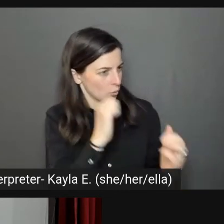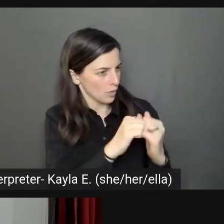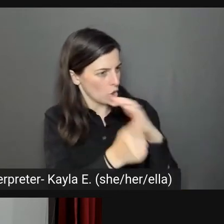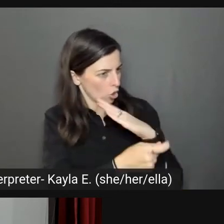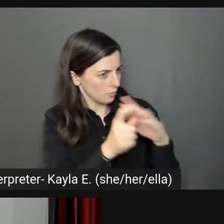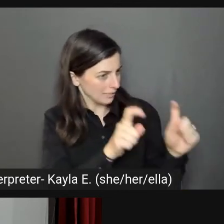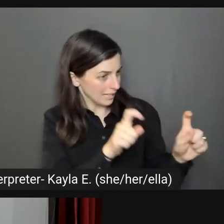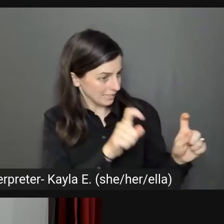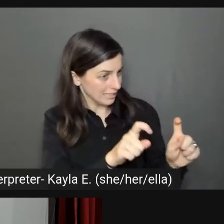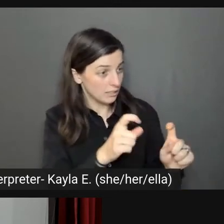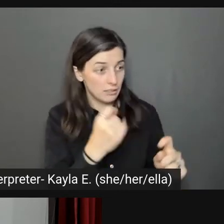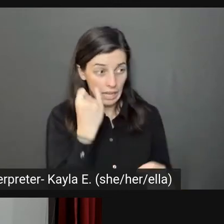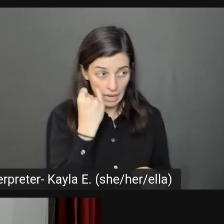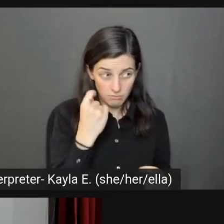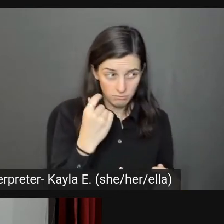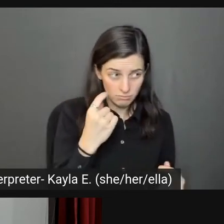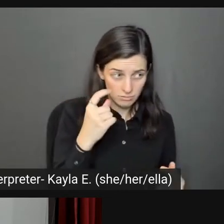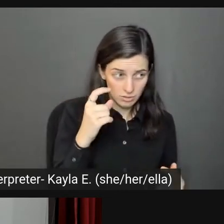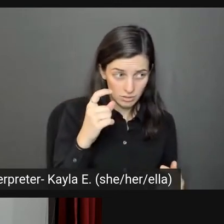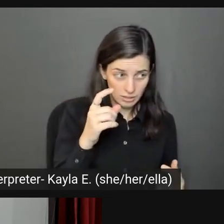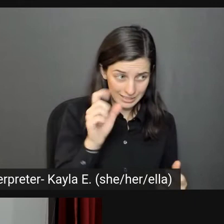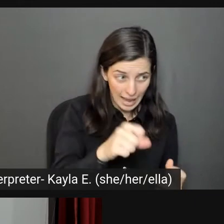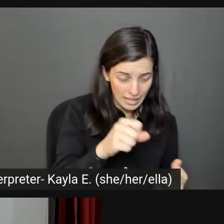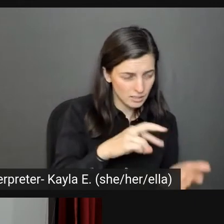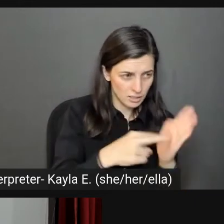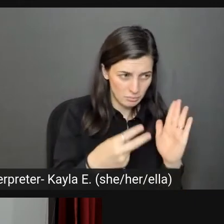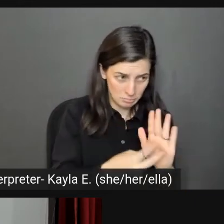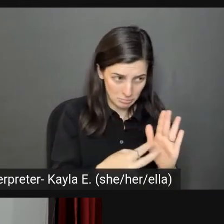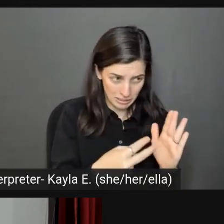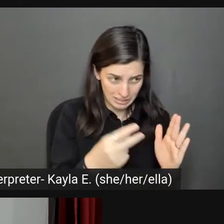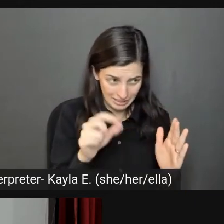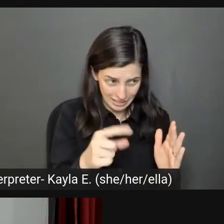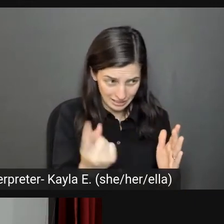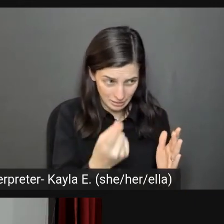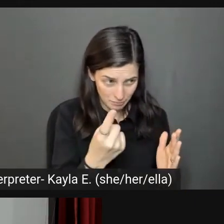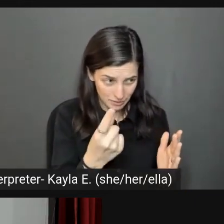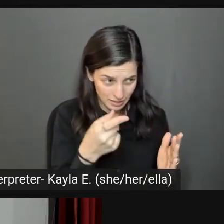If so, is that something that you offer to help with?